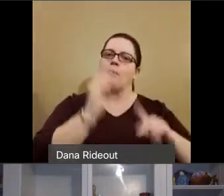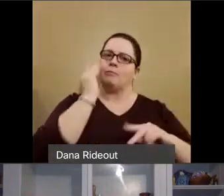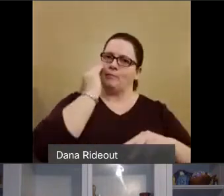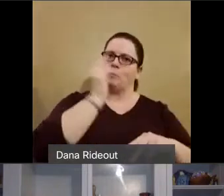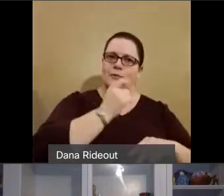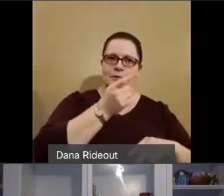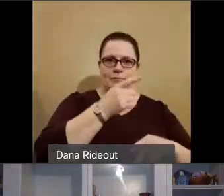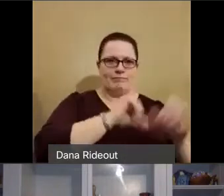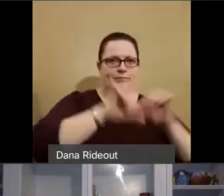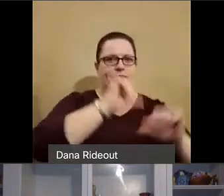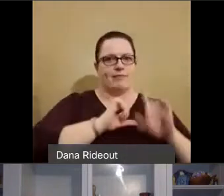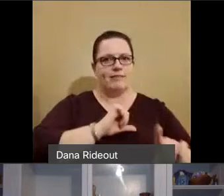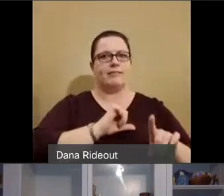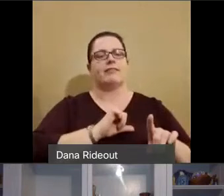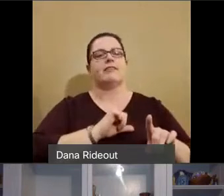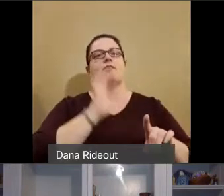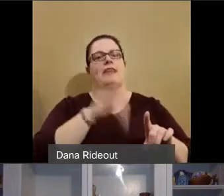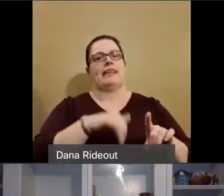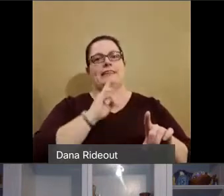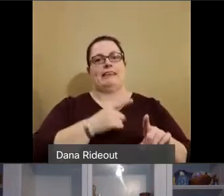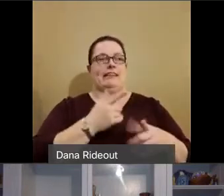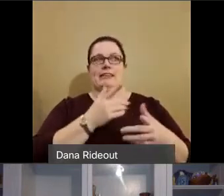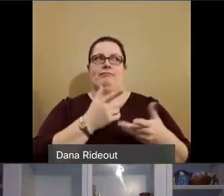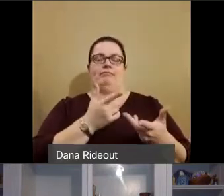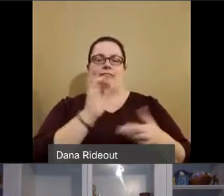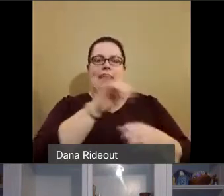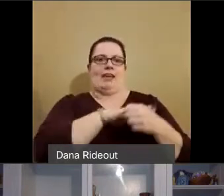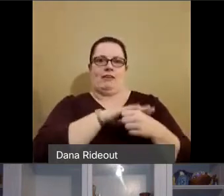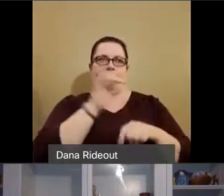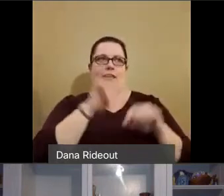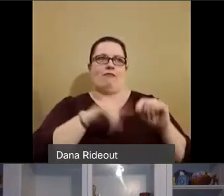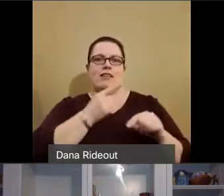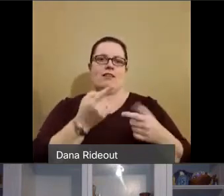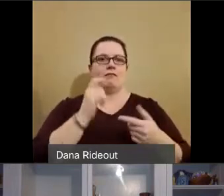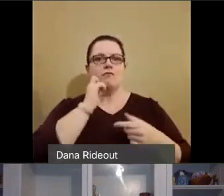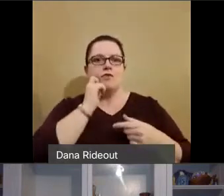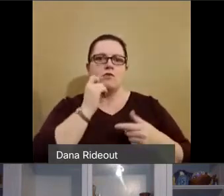Not actively being jerks to each other. Like, you just can't do that. Um.